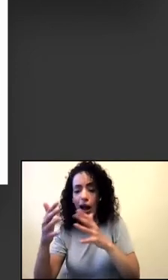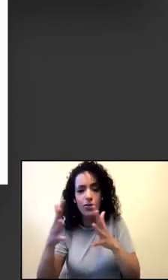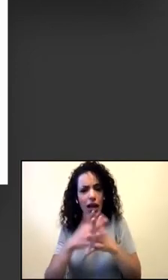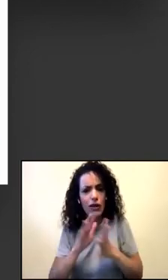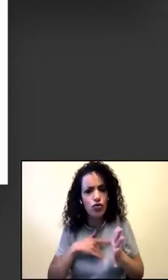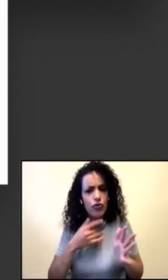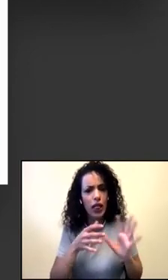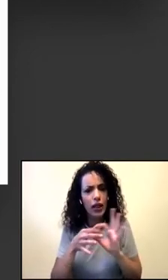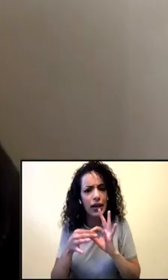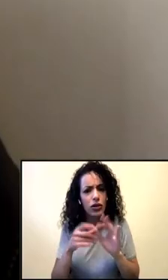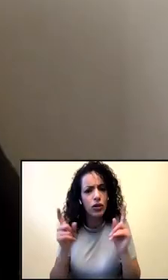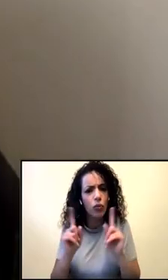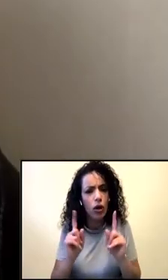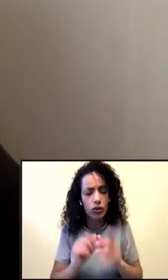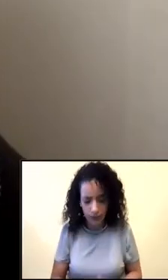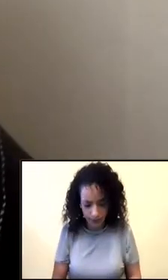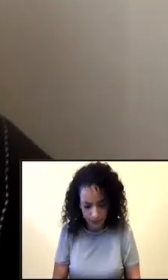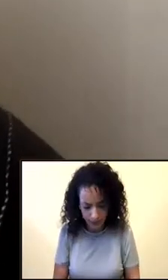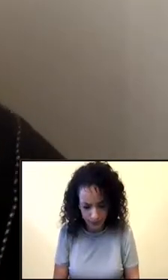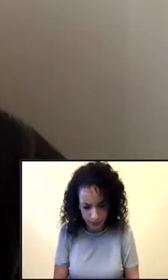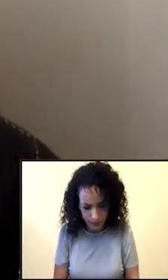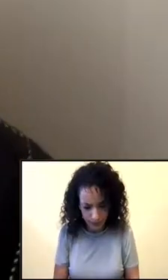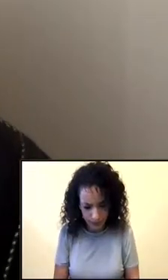First of all I think, I don't know, I think the way I've been defining embodied knowledge